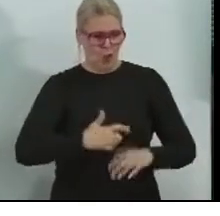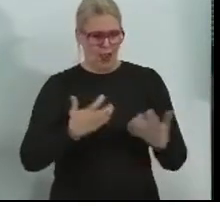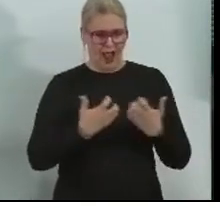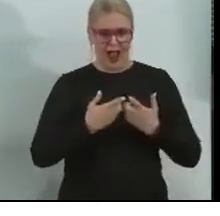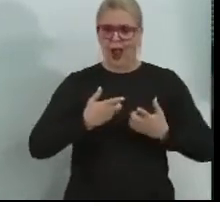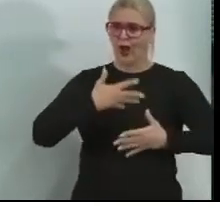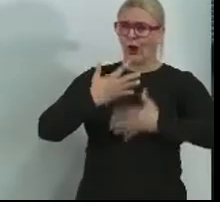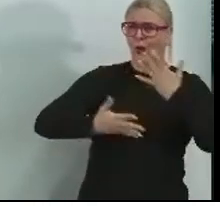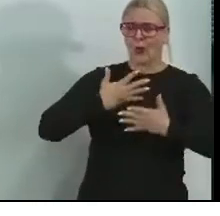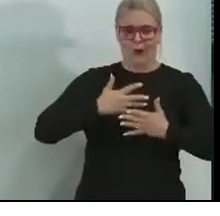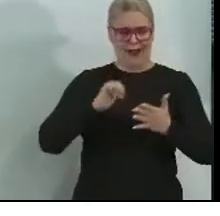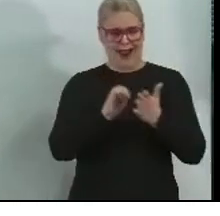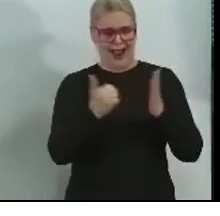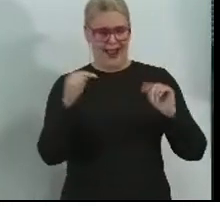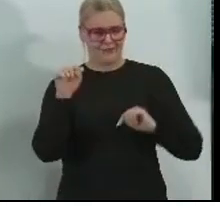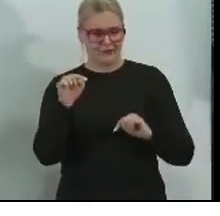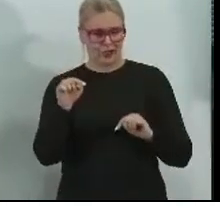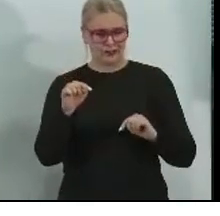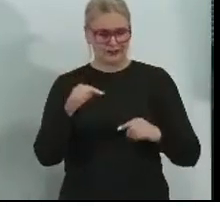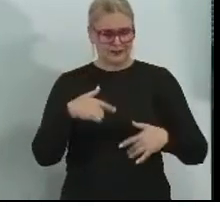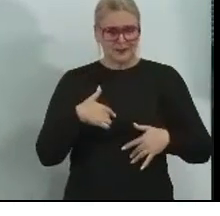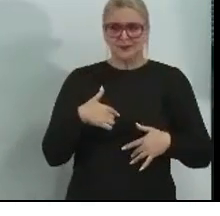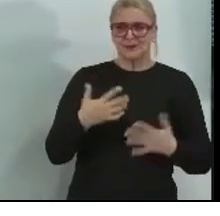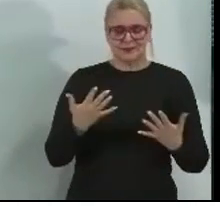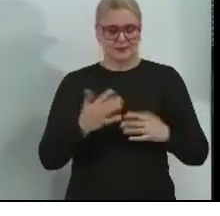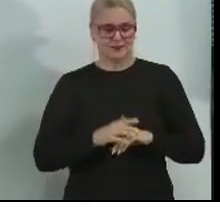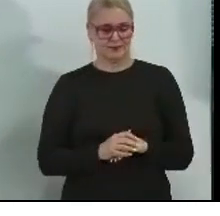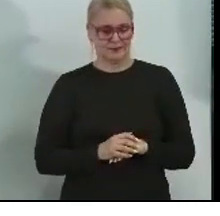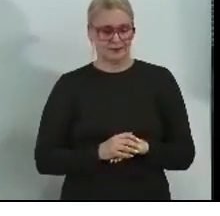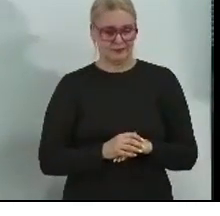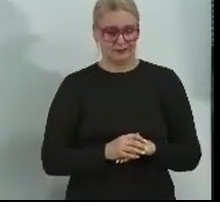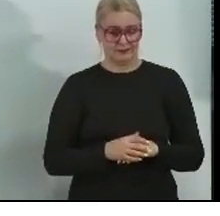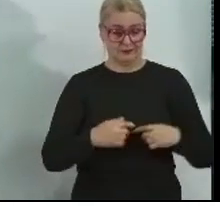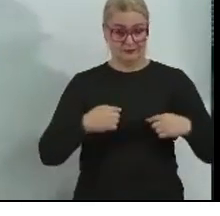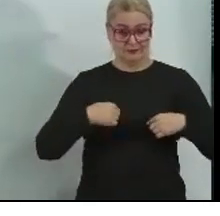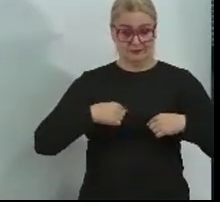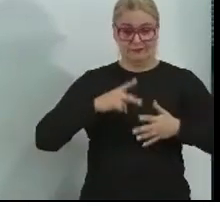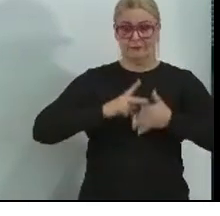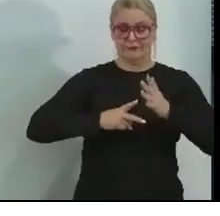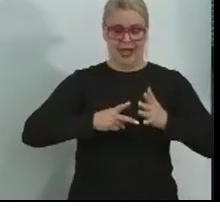marketing team there to do the description thing. I'm dressed in the planners uniform of stripey